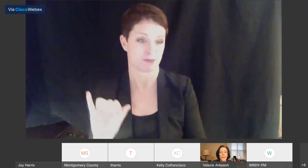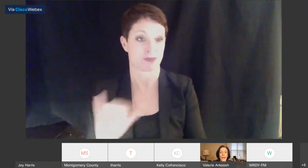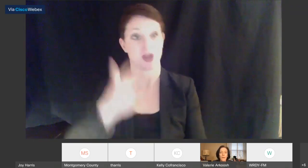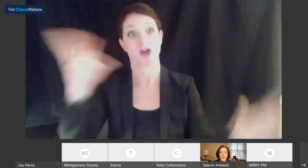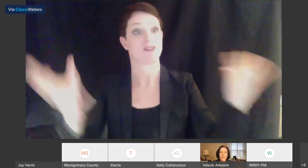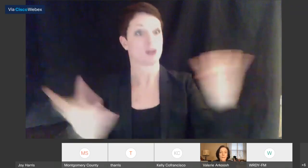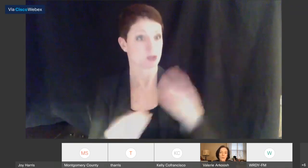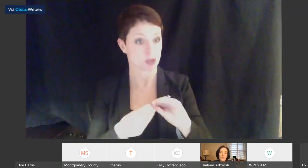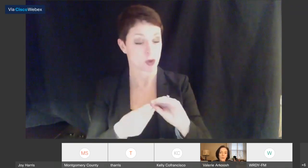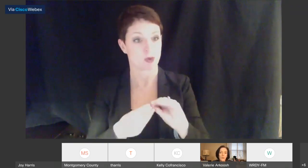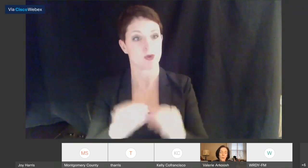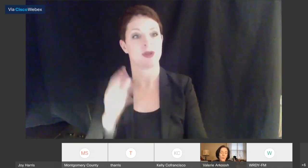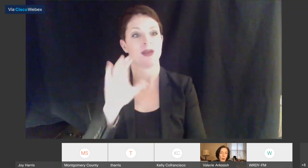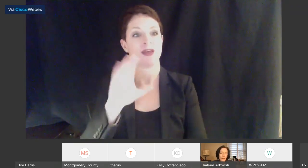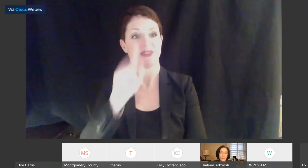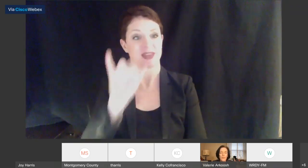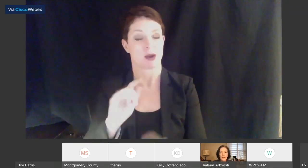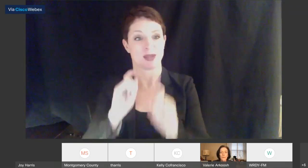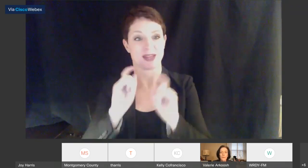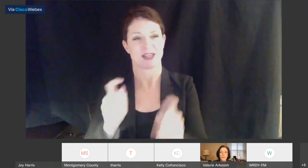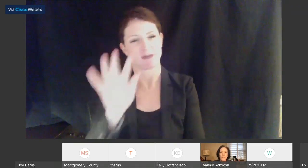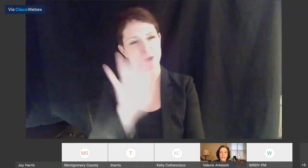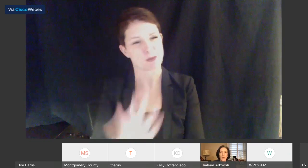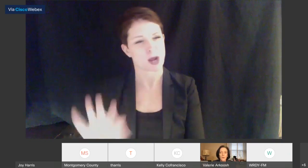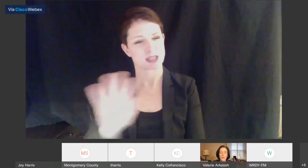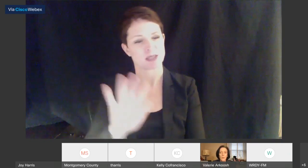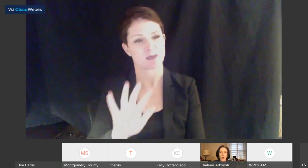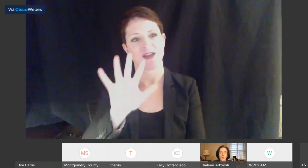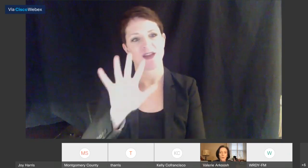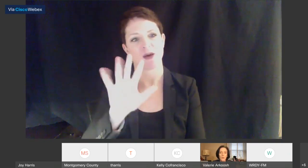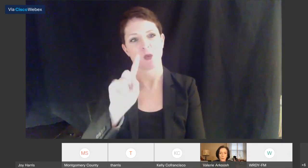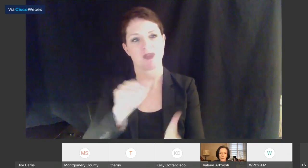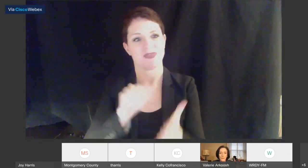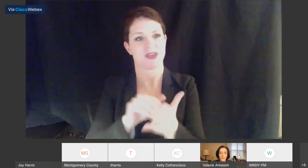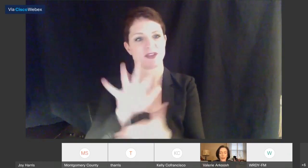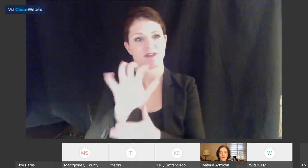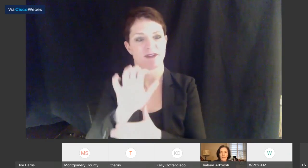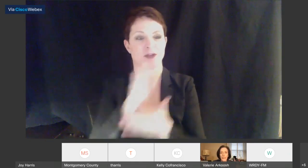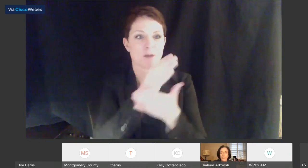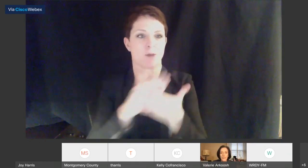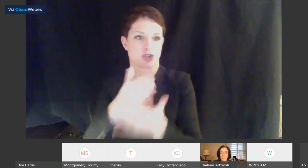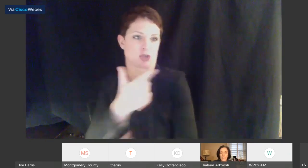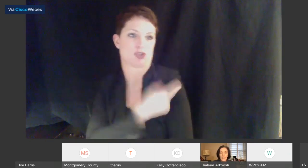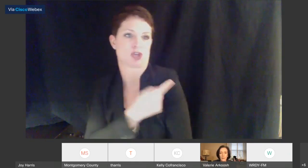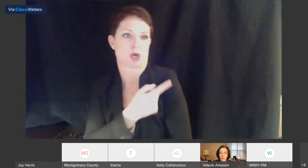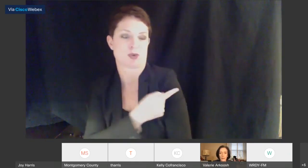the County has administered approximately 1,500 partial doses as of the end of the day yesterday